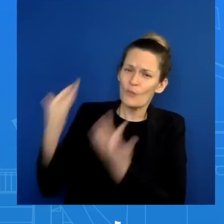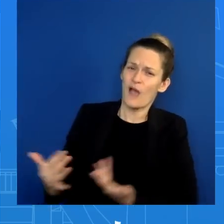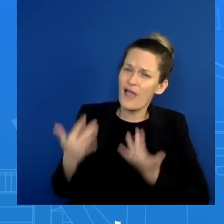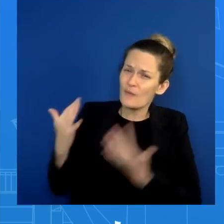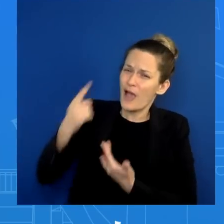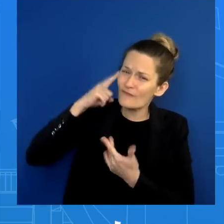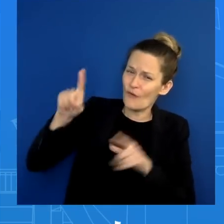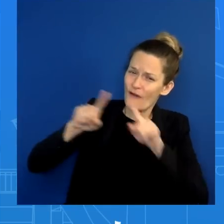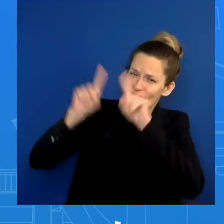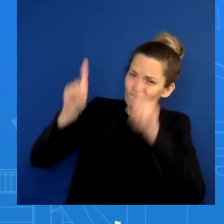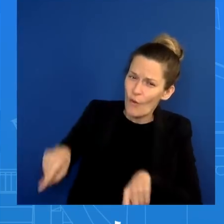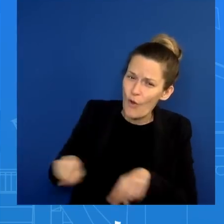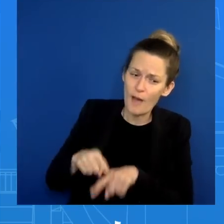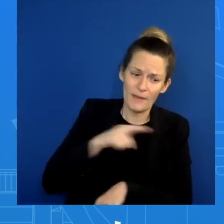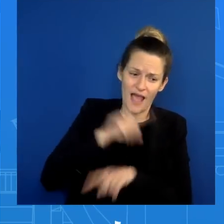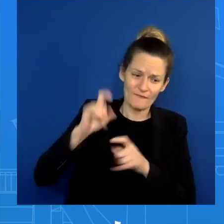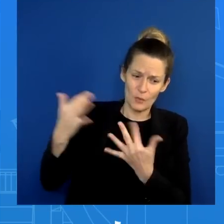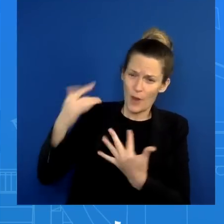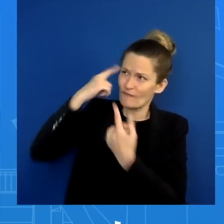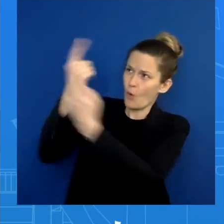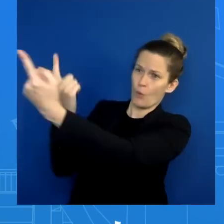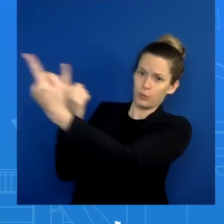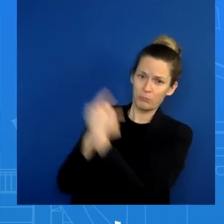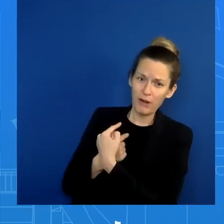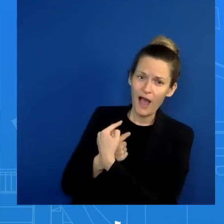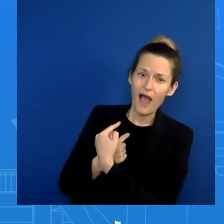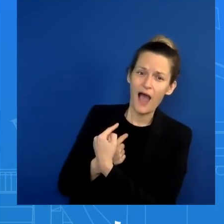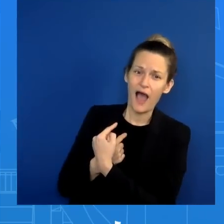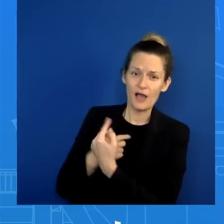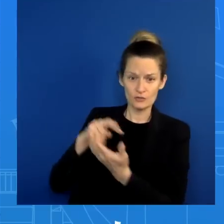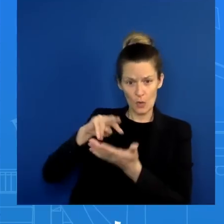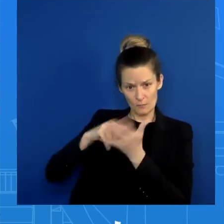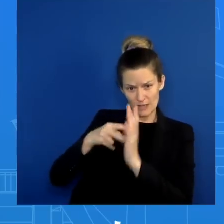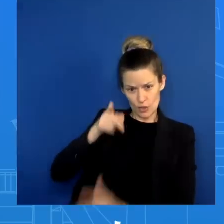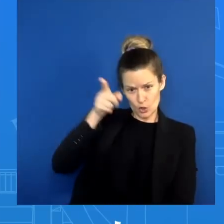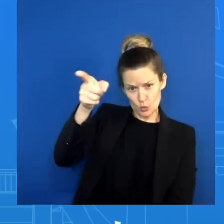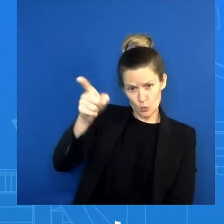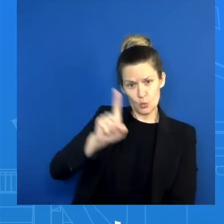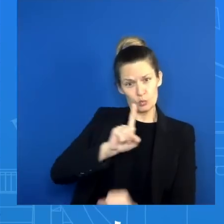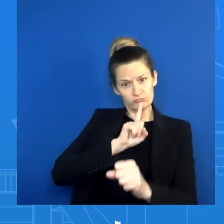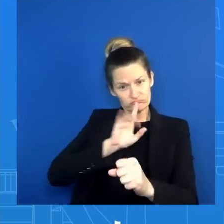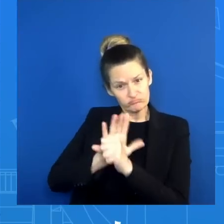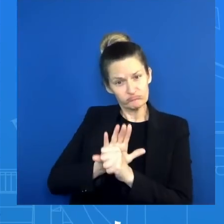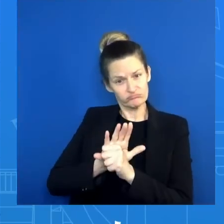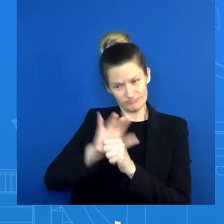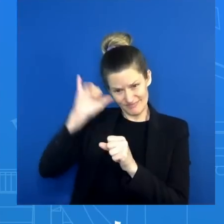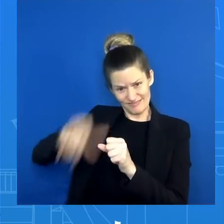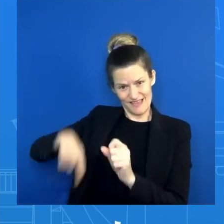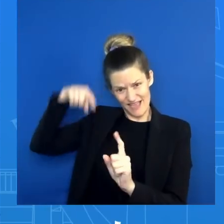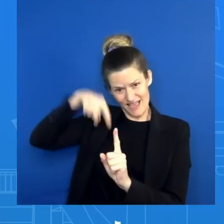will see their ballot shrink before repayments start being to next year? Ms. Jean-Pierre: Look, there is some this is something that we want to make sure it happens right away.